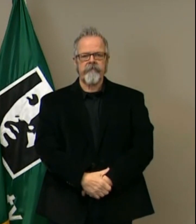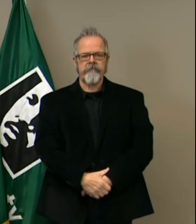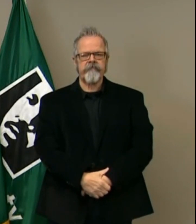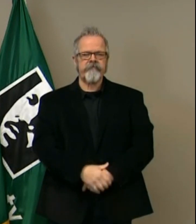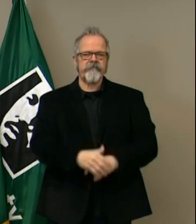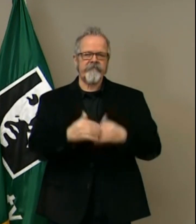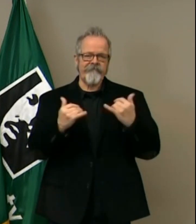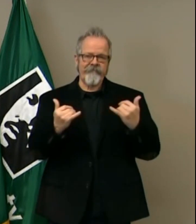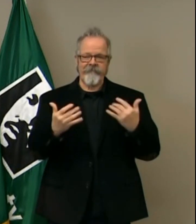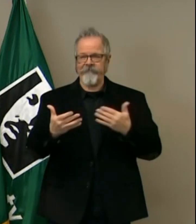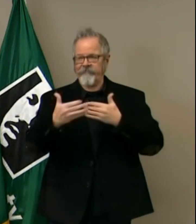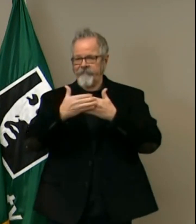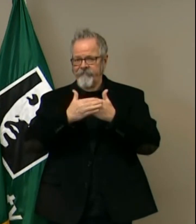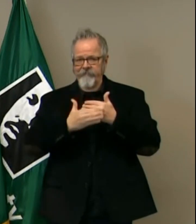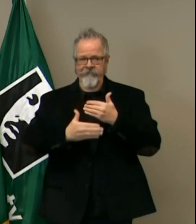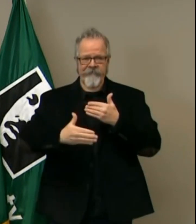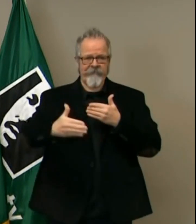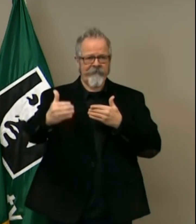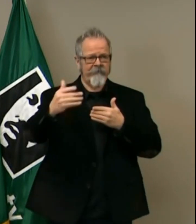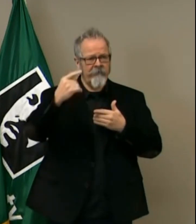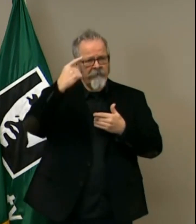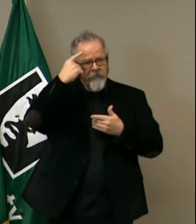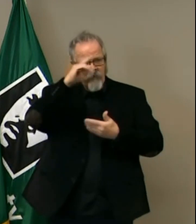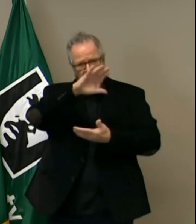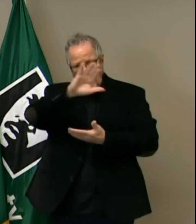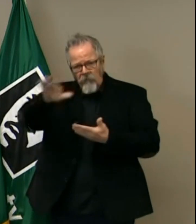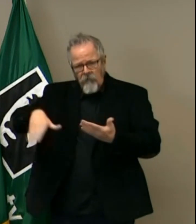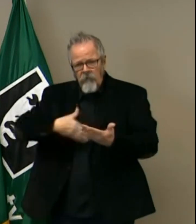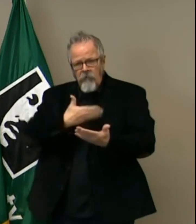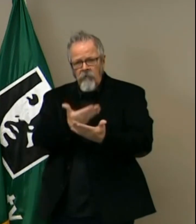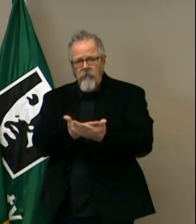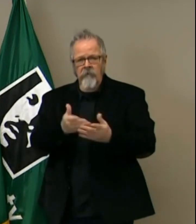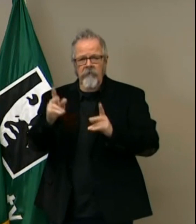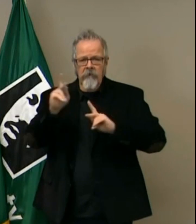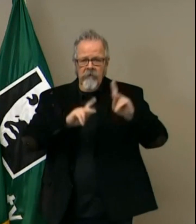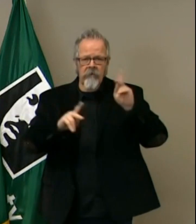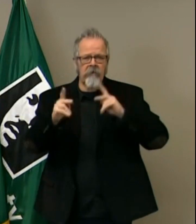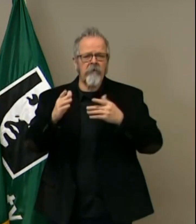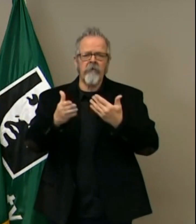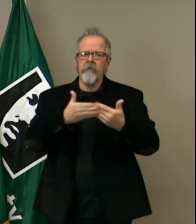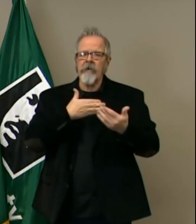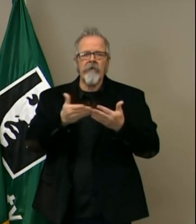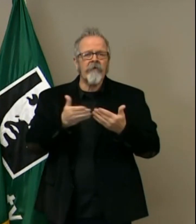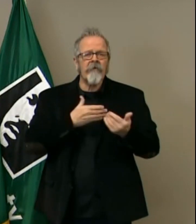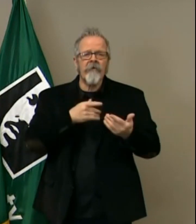business leader or a working person or a grandparent or a grandchild if we are